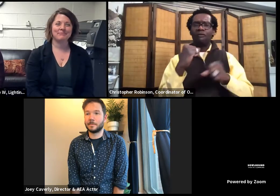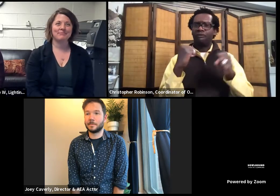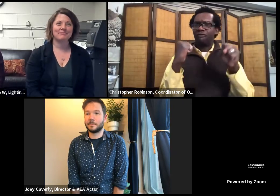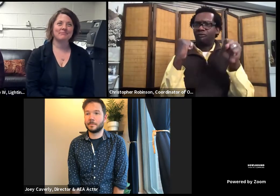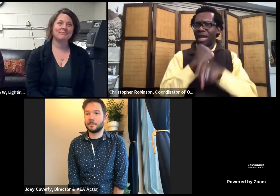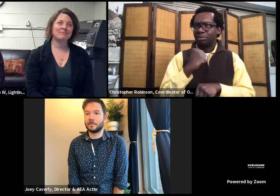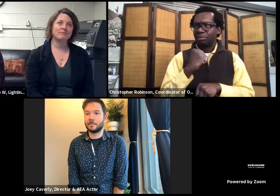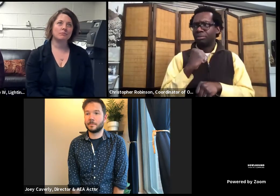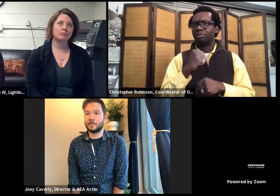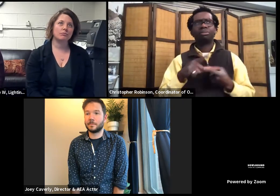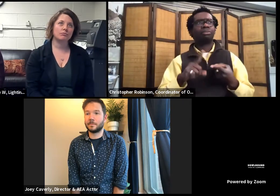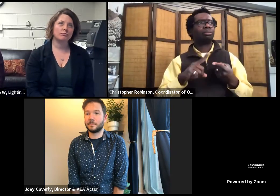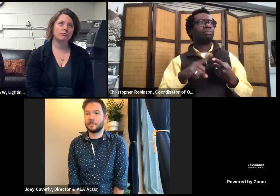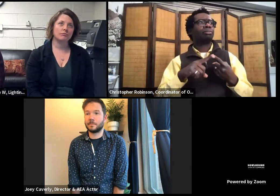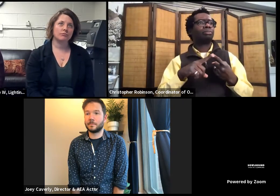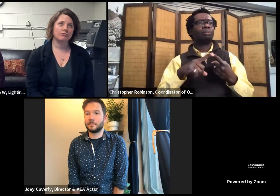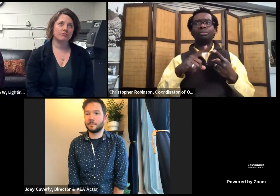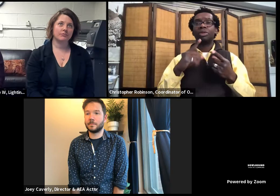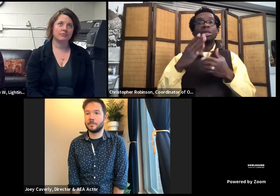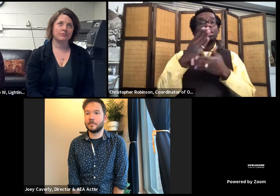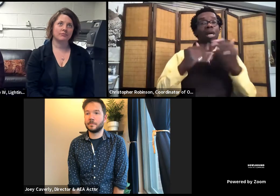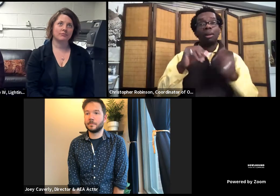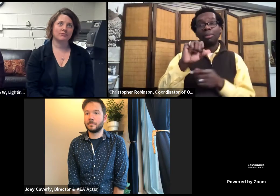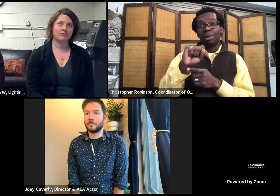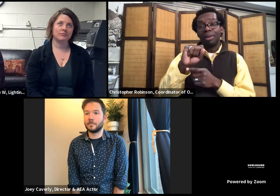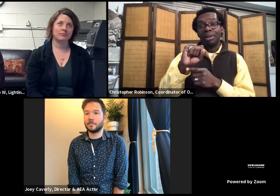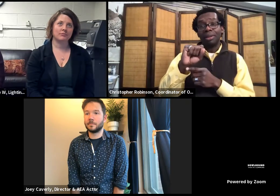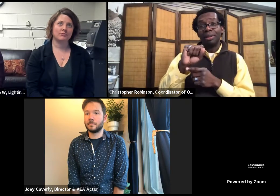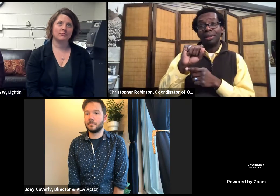Say you talk about "Romeo and Juliet" again. You talk about the fight scene